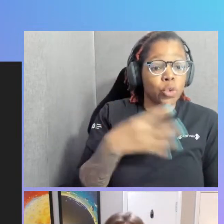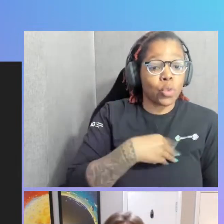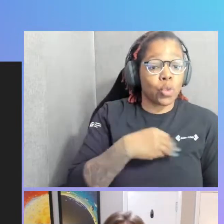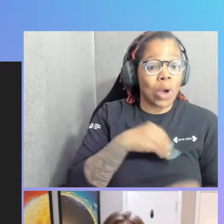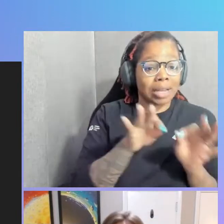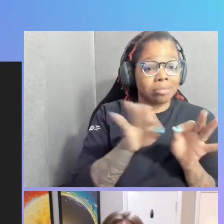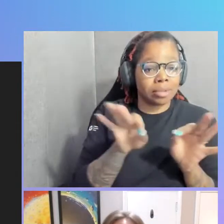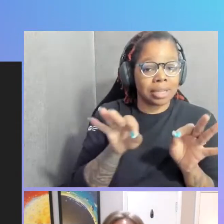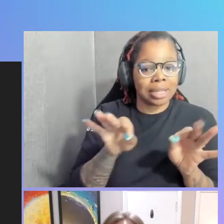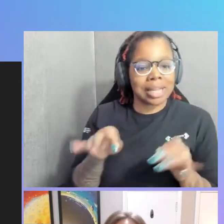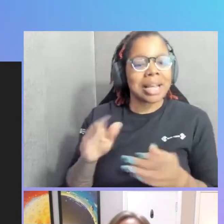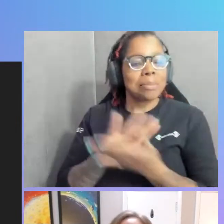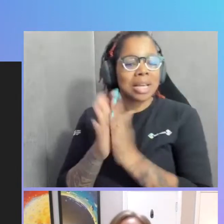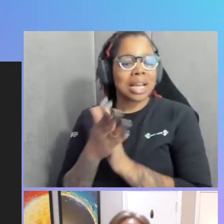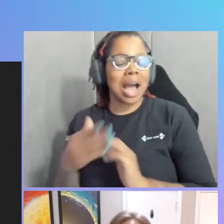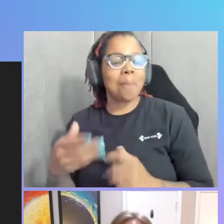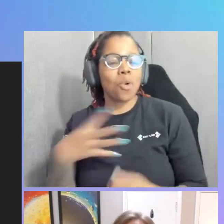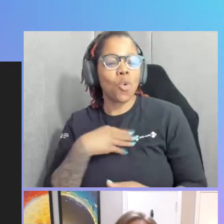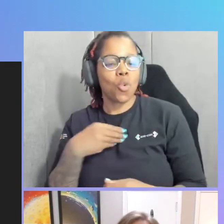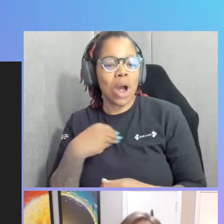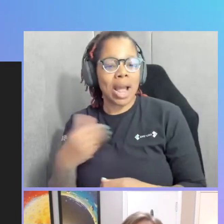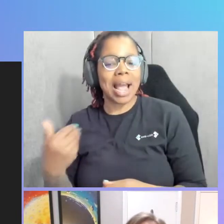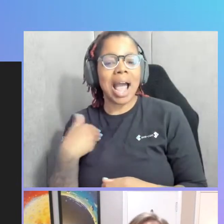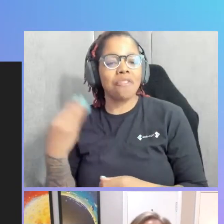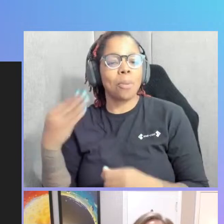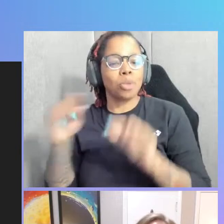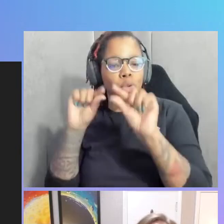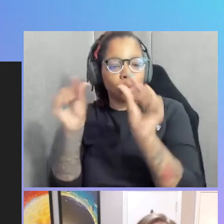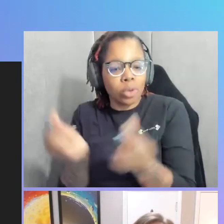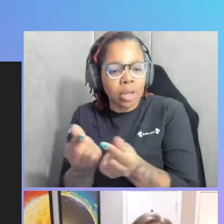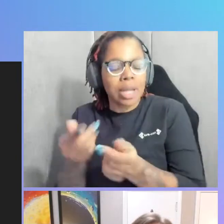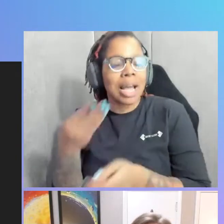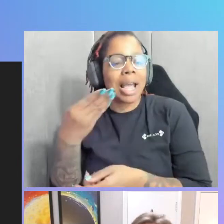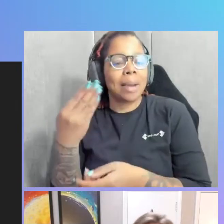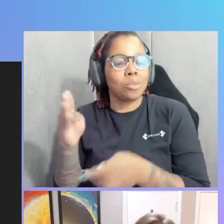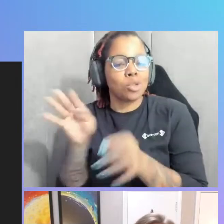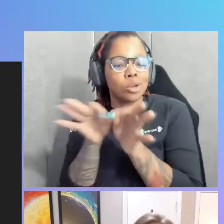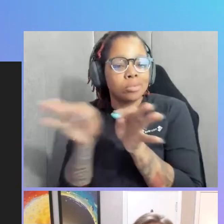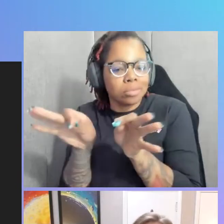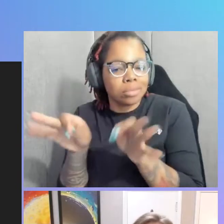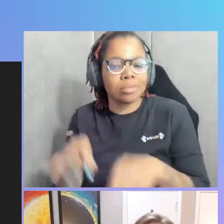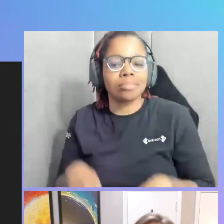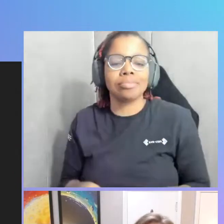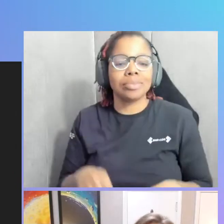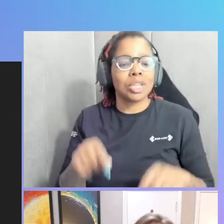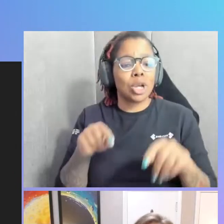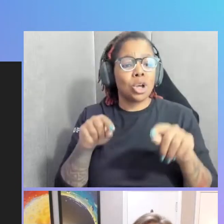white button with a blue border and blue text. Screen readers